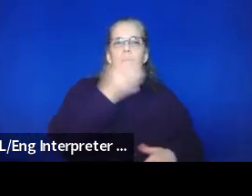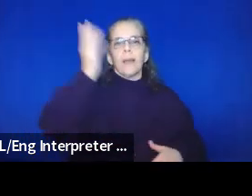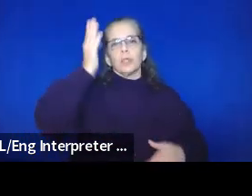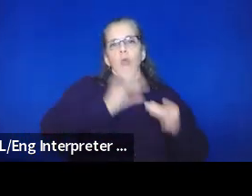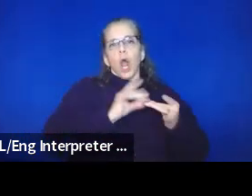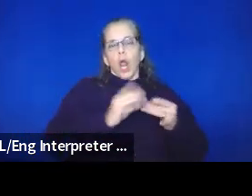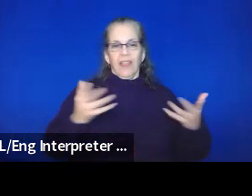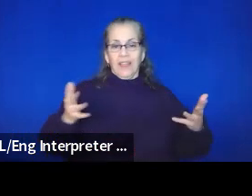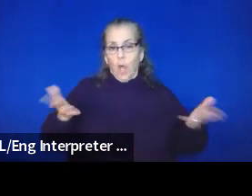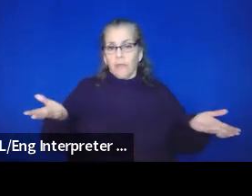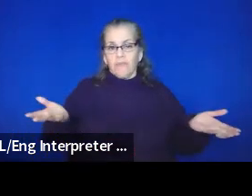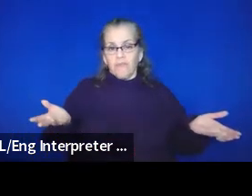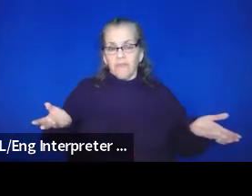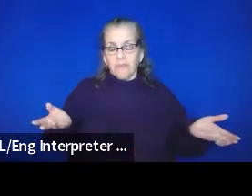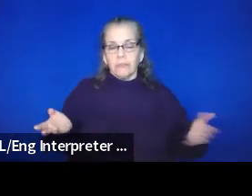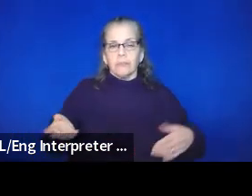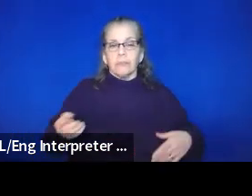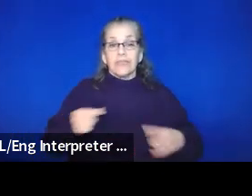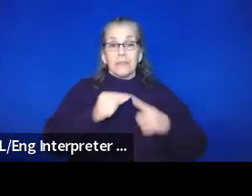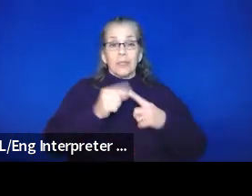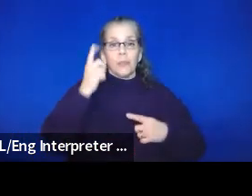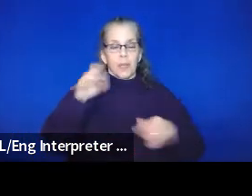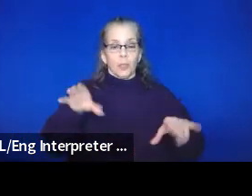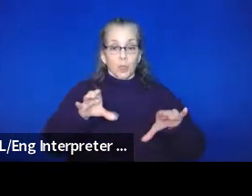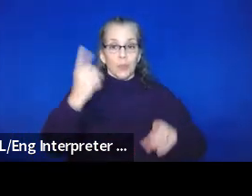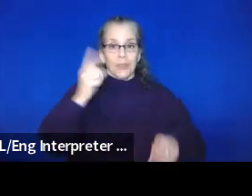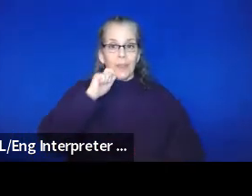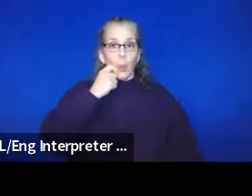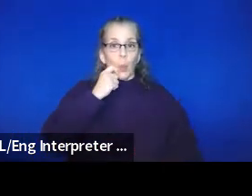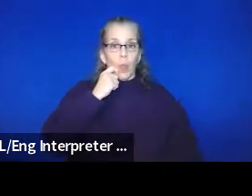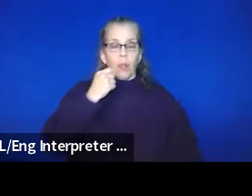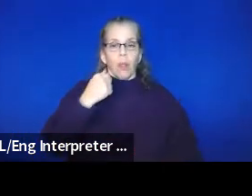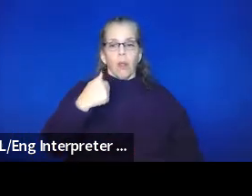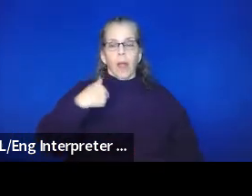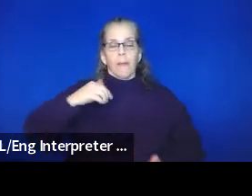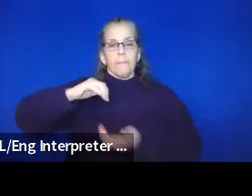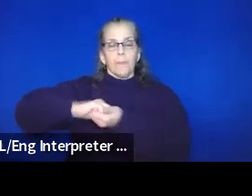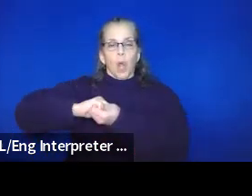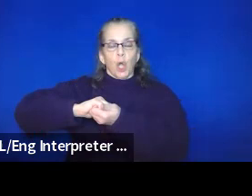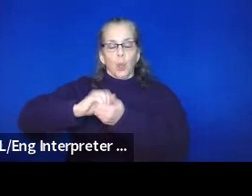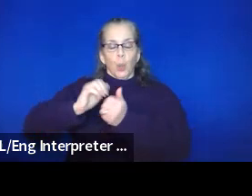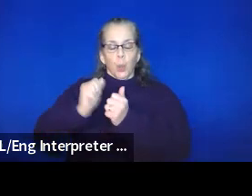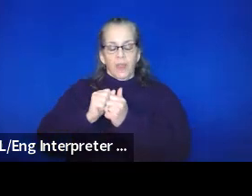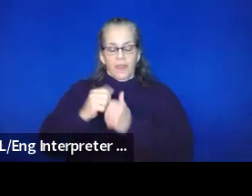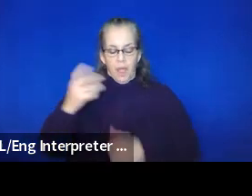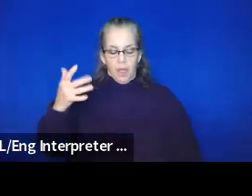Especially because we're doing something really cool where I am partnering with a... uh...